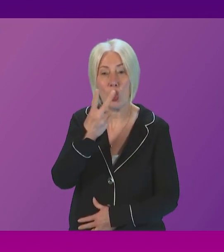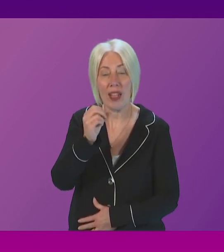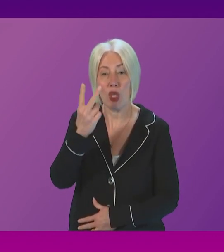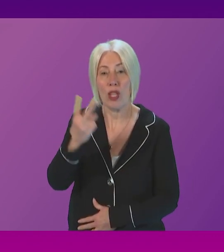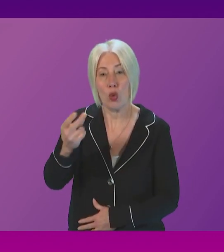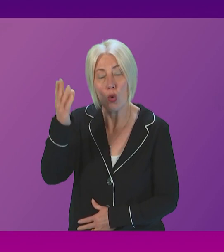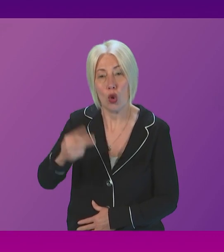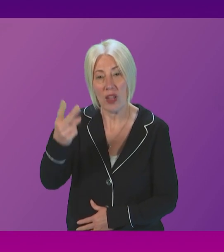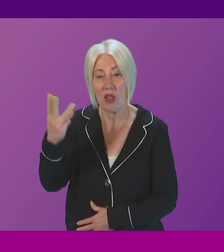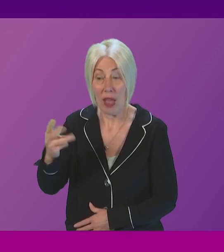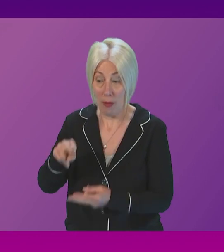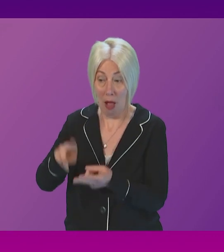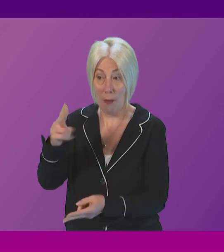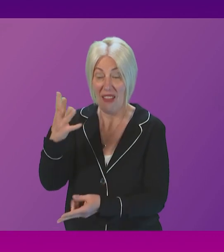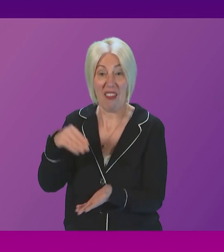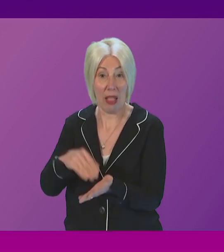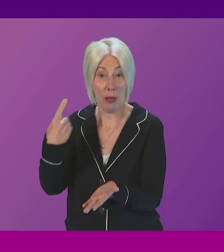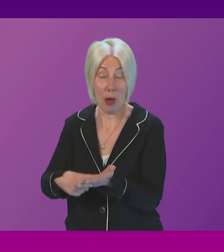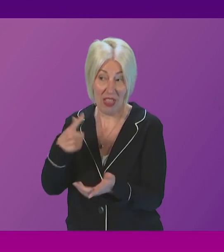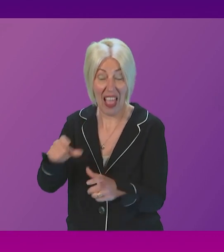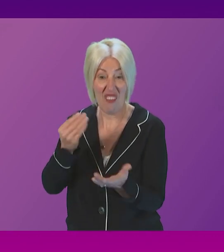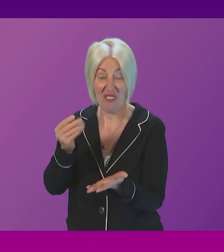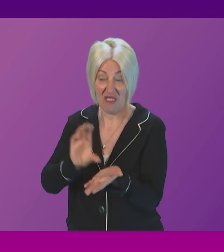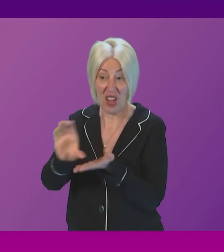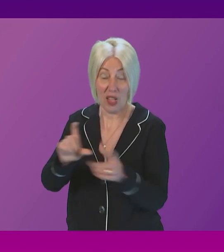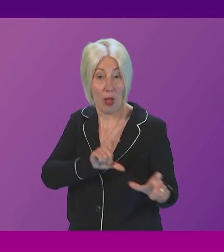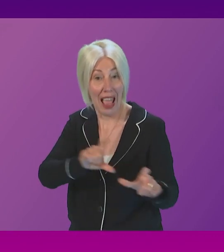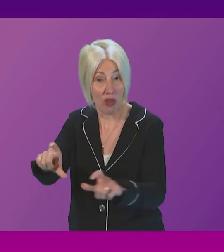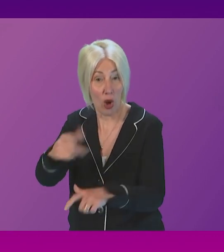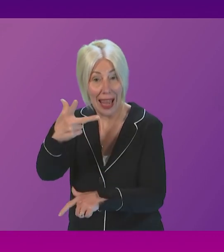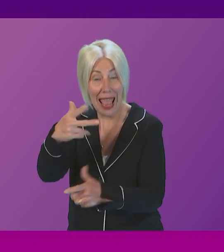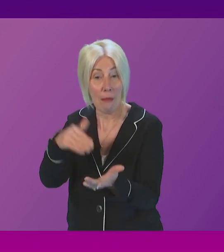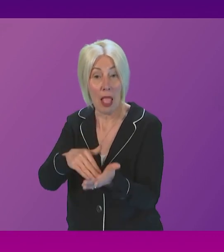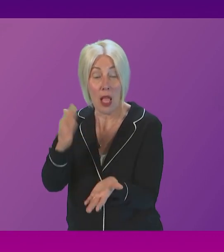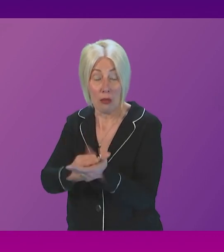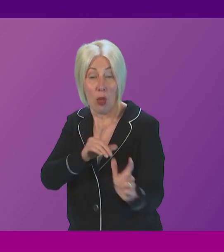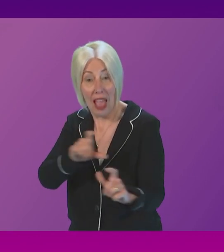of £5 million, and we are maintaining that funding at £8 million this year. We are also providing